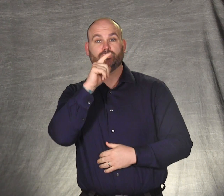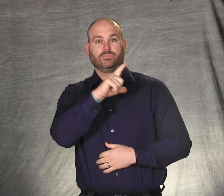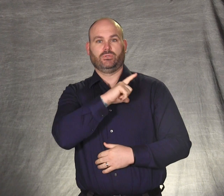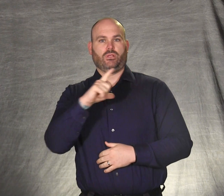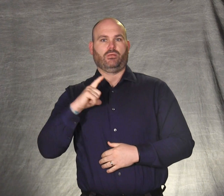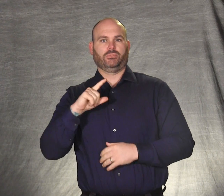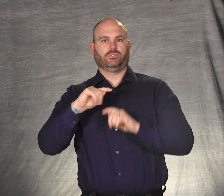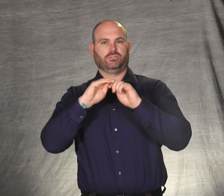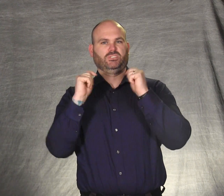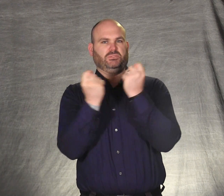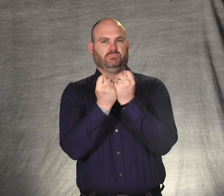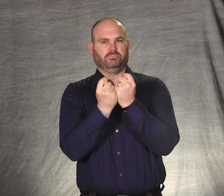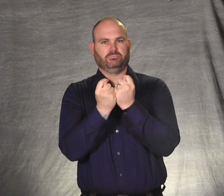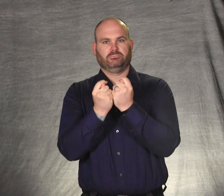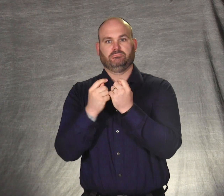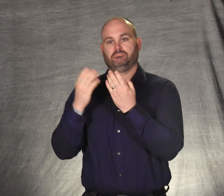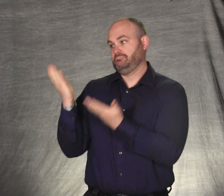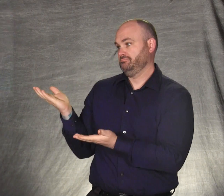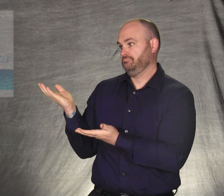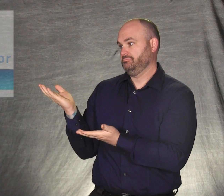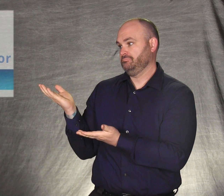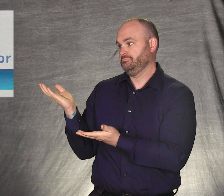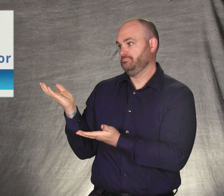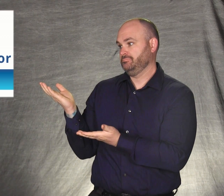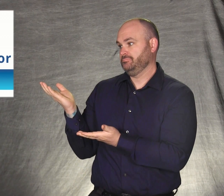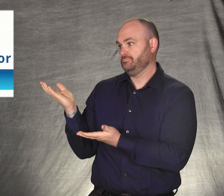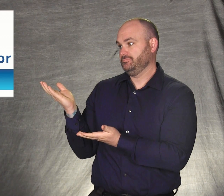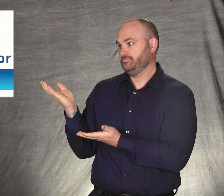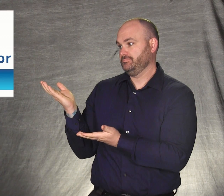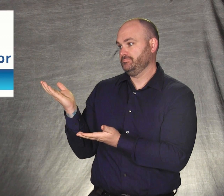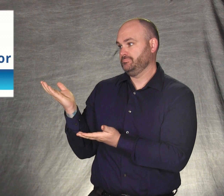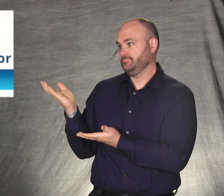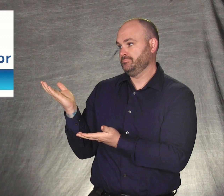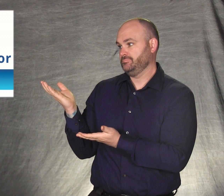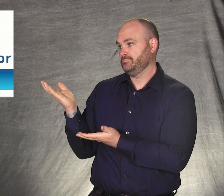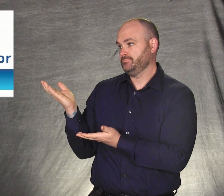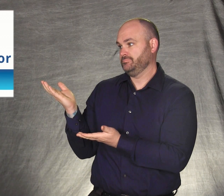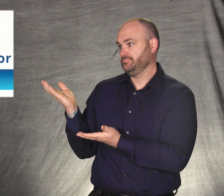to our Lobbying Team- Beth Fraser, Government Relations Director